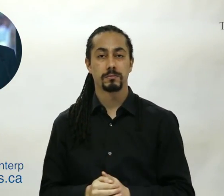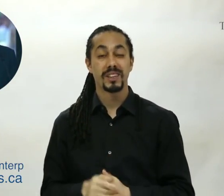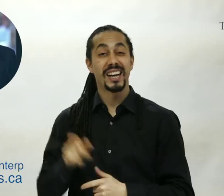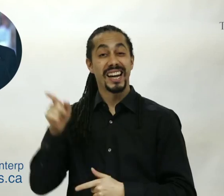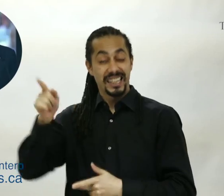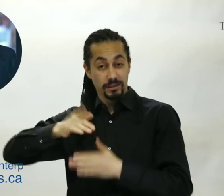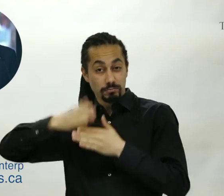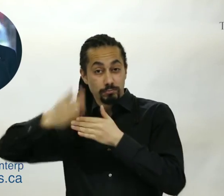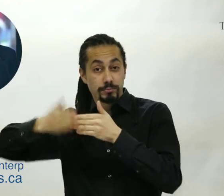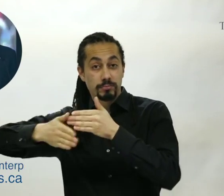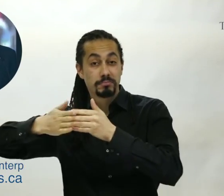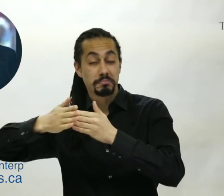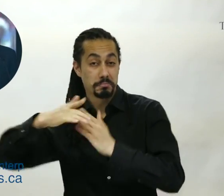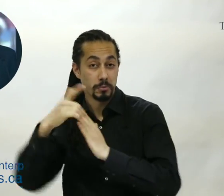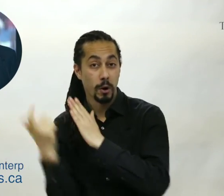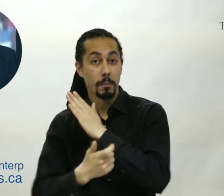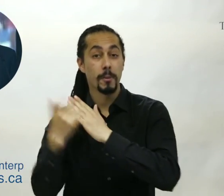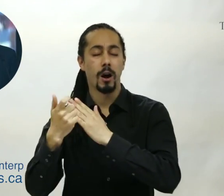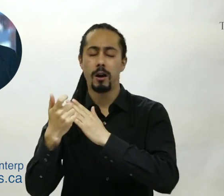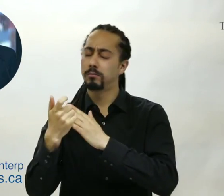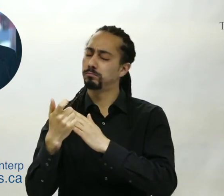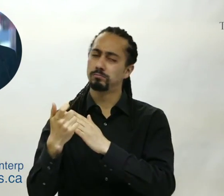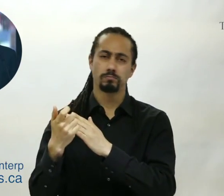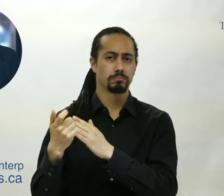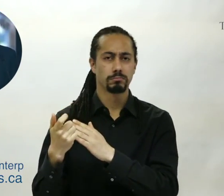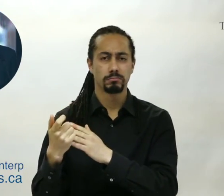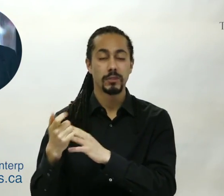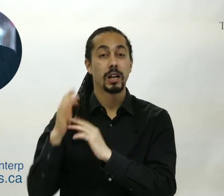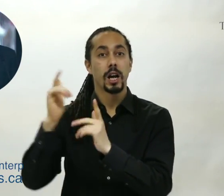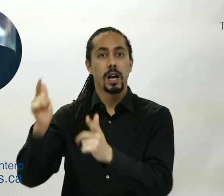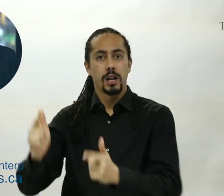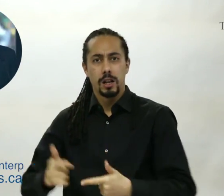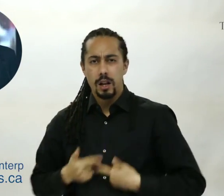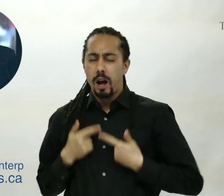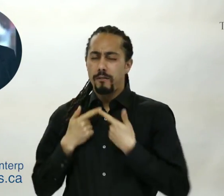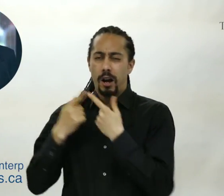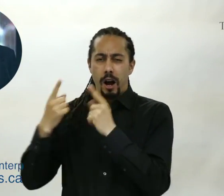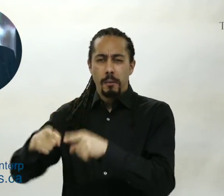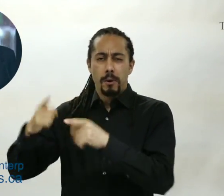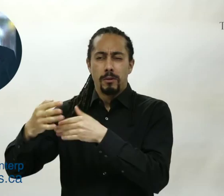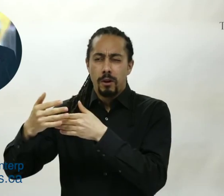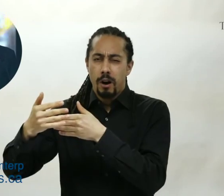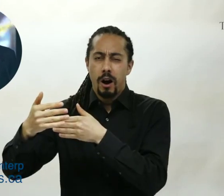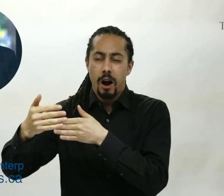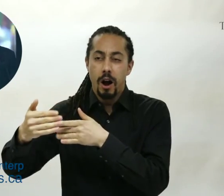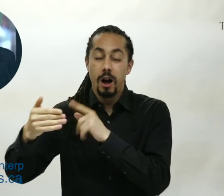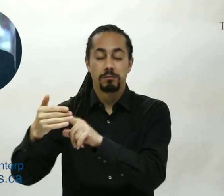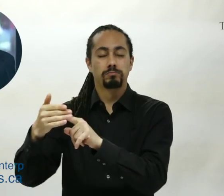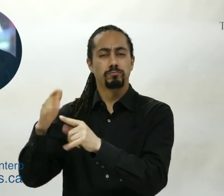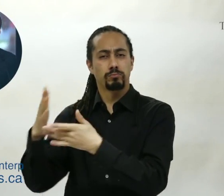In the arc of his life, we see a man who earned his place in history